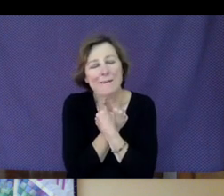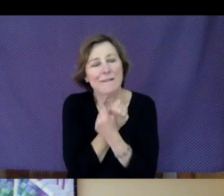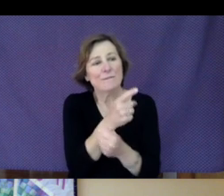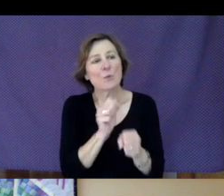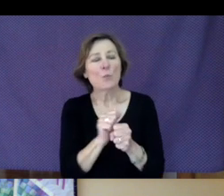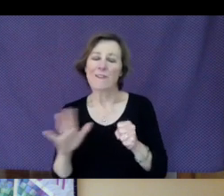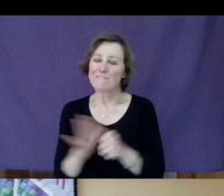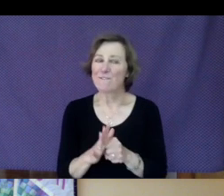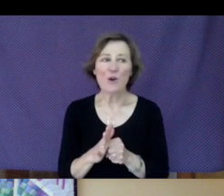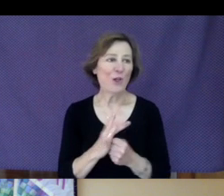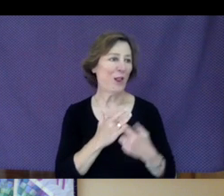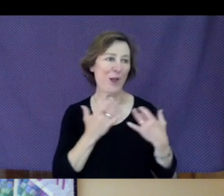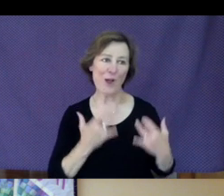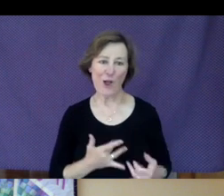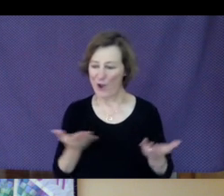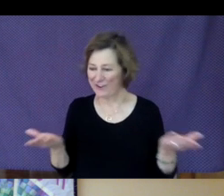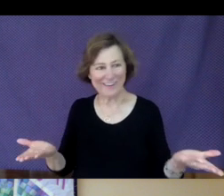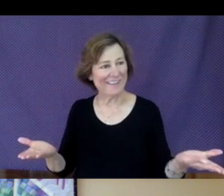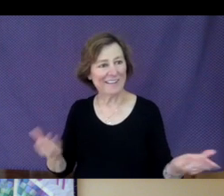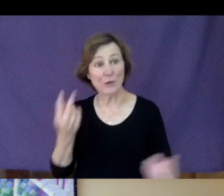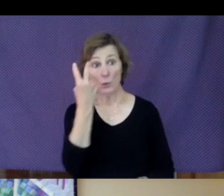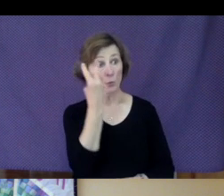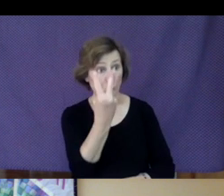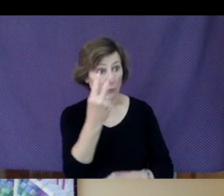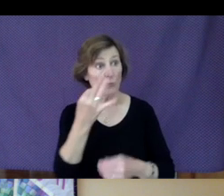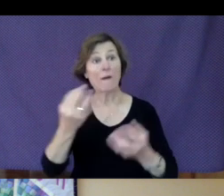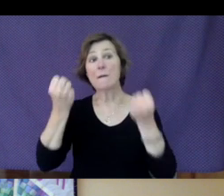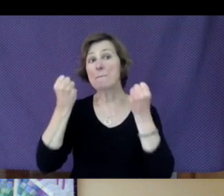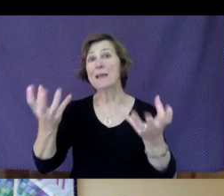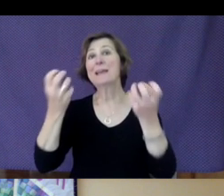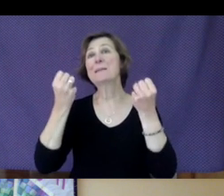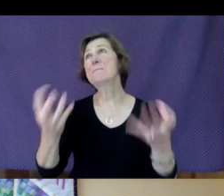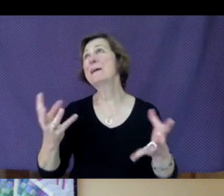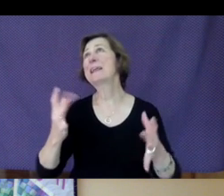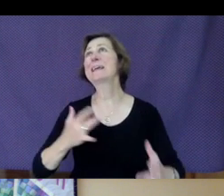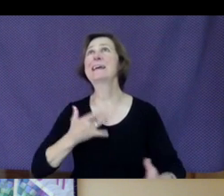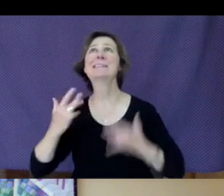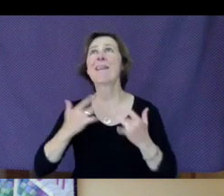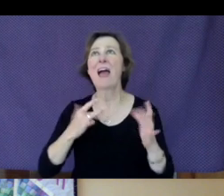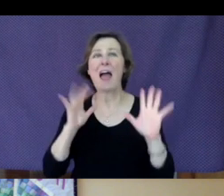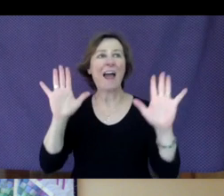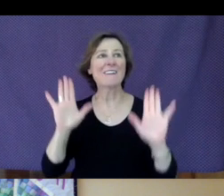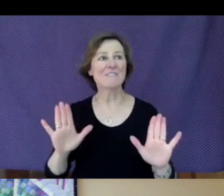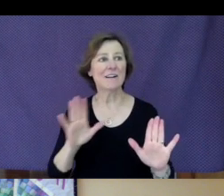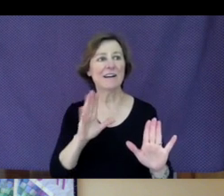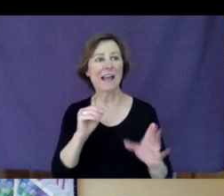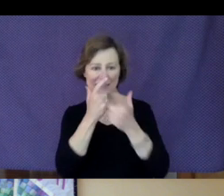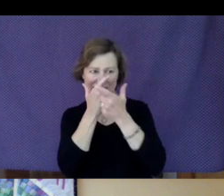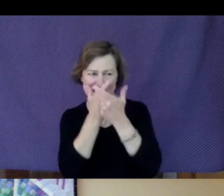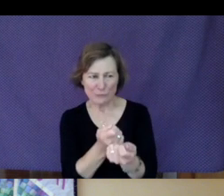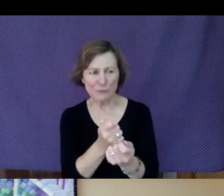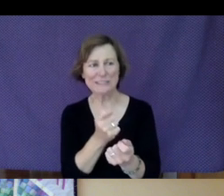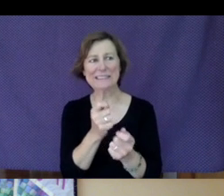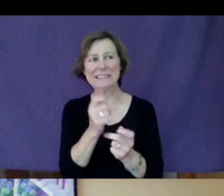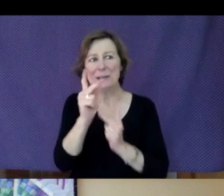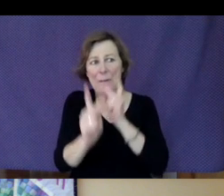They are just two of the many many delightful and interesting people Who loved you for so very long